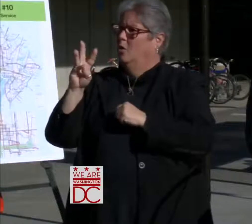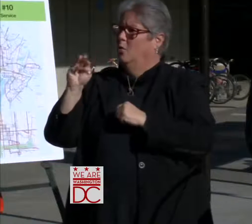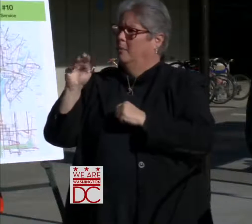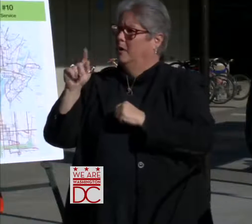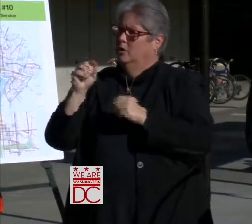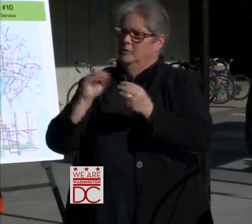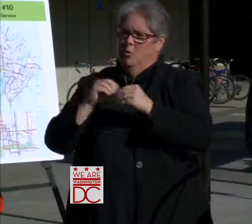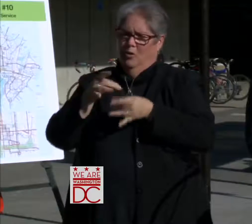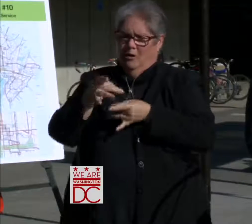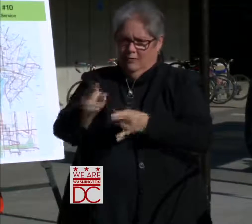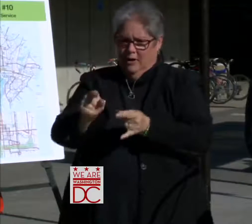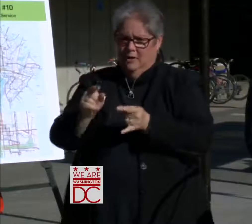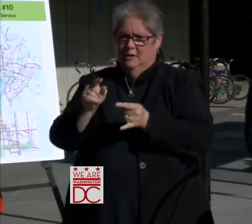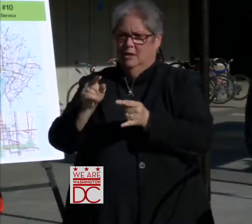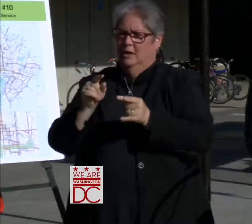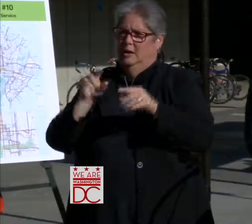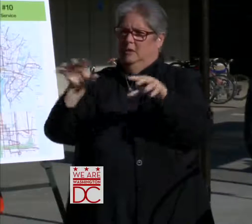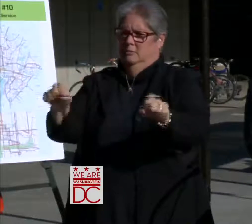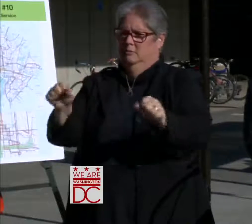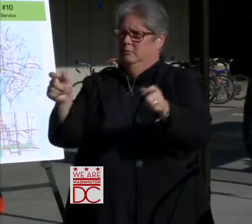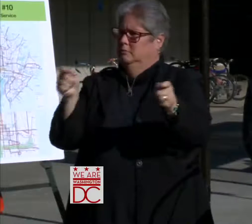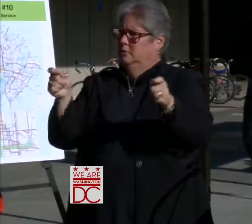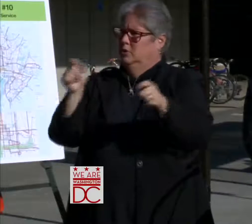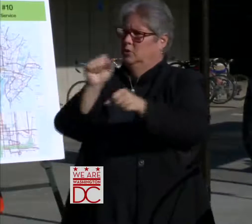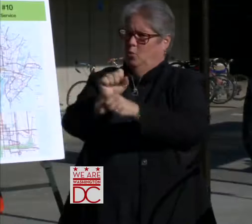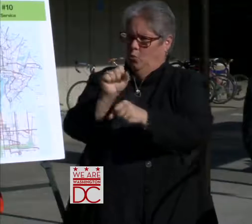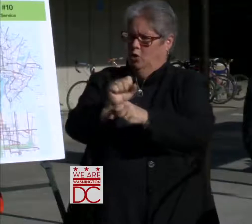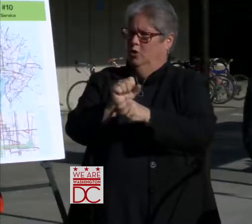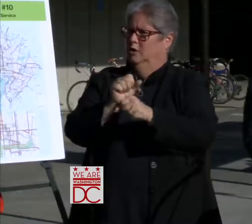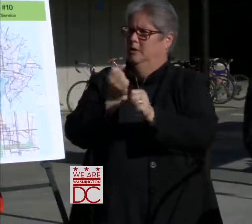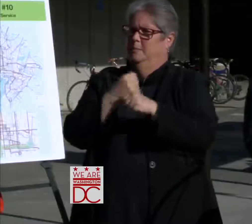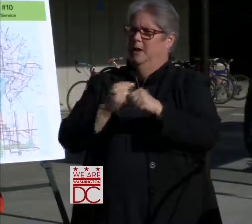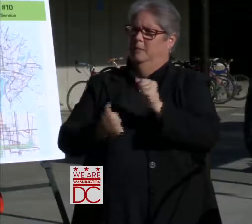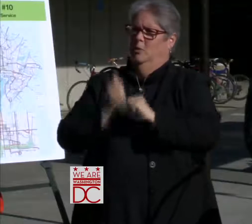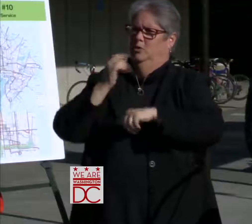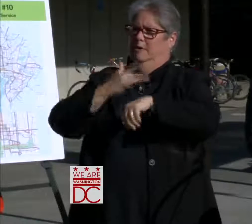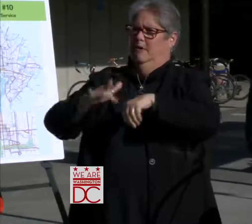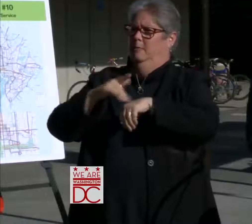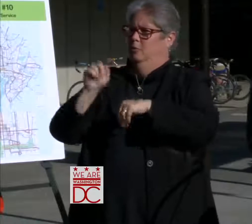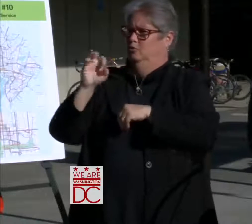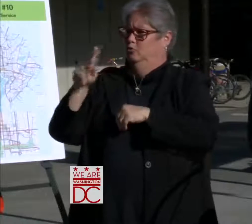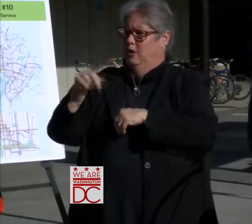EFFICIENT AT MOBILIZING ITS WORKERS TO MAKE THE MOST OF AVAILABLE TRACK TIME.